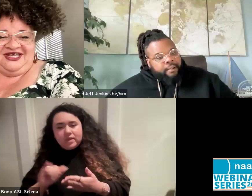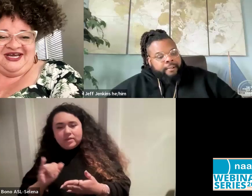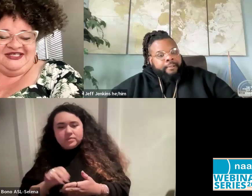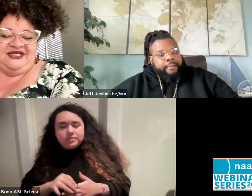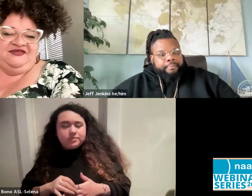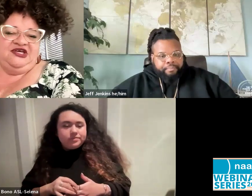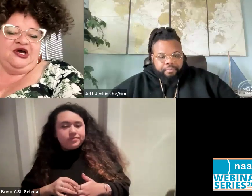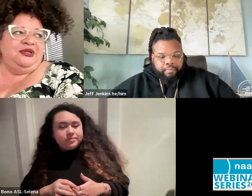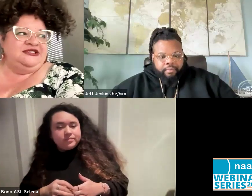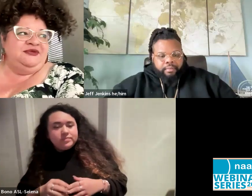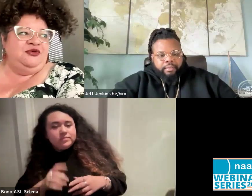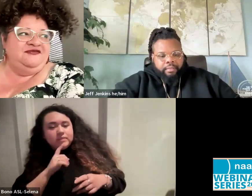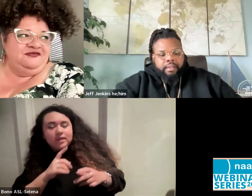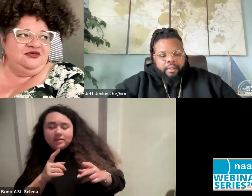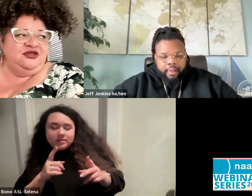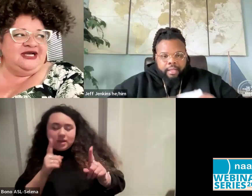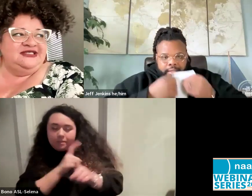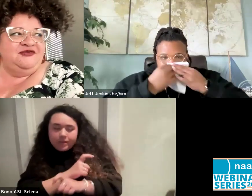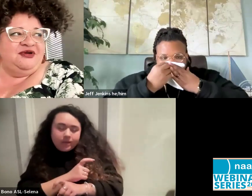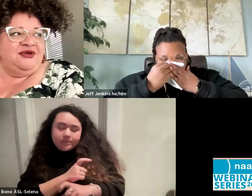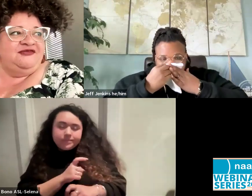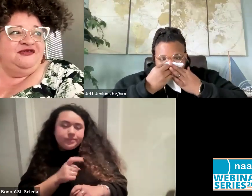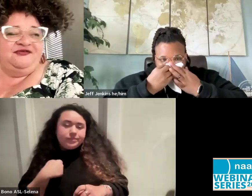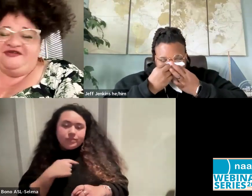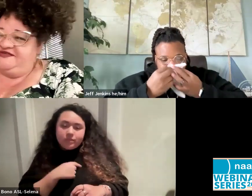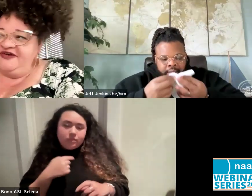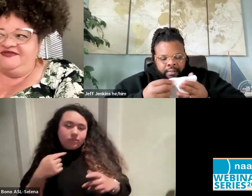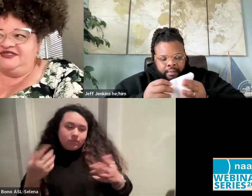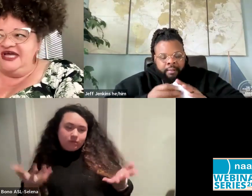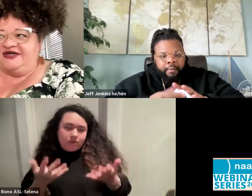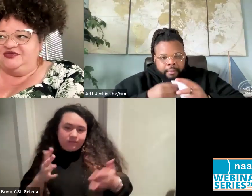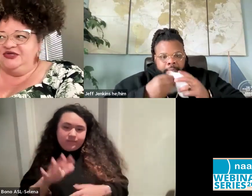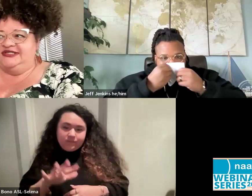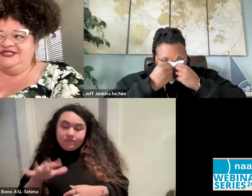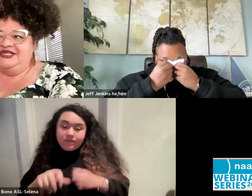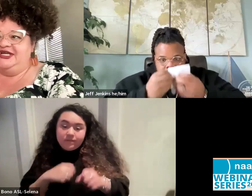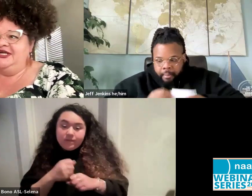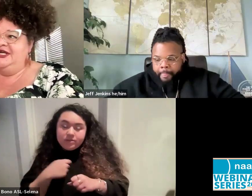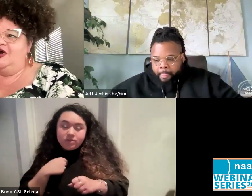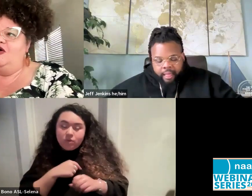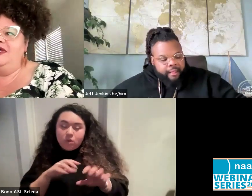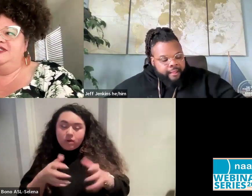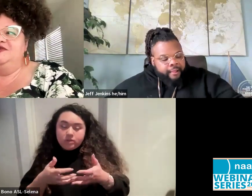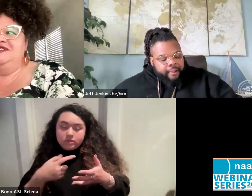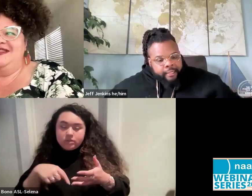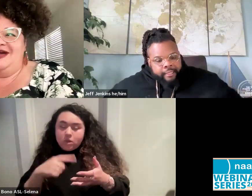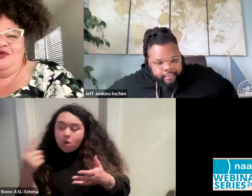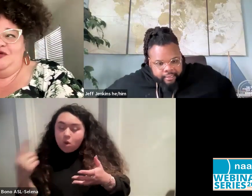Yeah, it's definitely complex. I mean, we've you know, like I said, we've been around for 55 years now as an organization and always using that word.